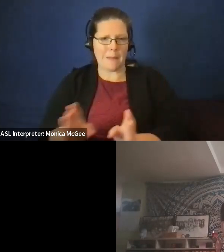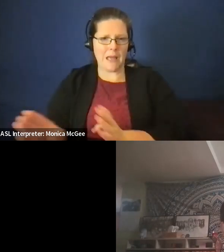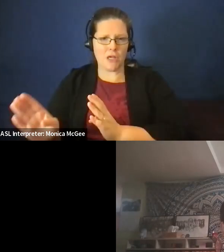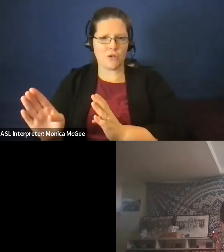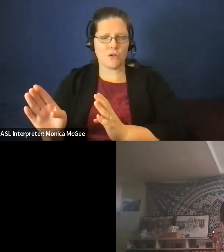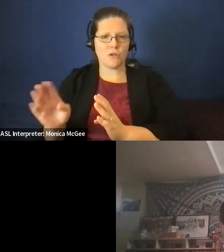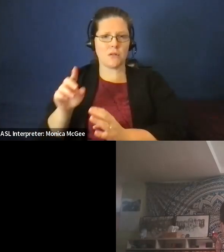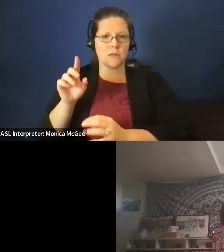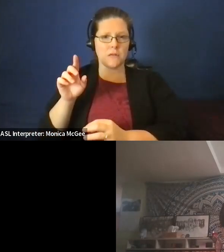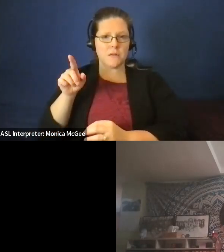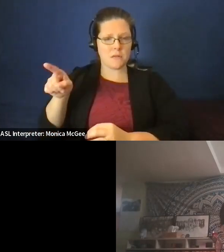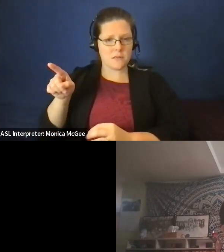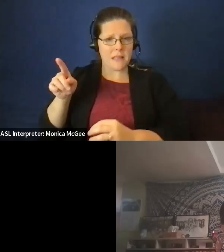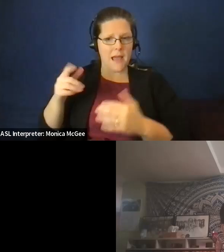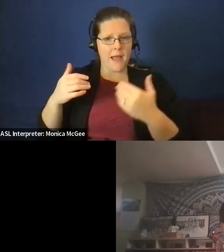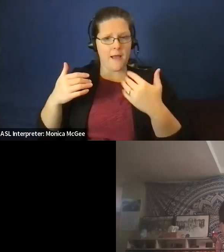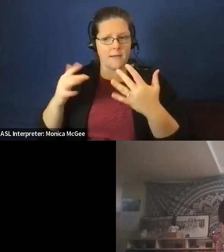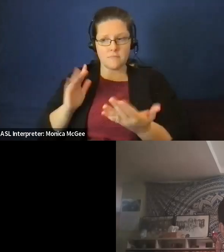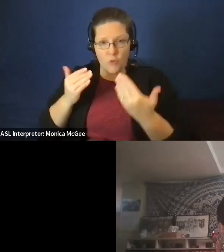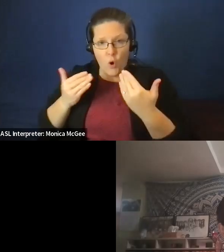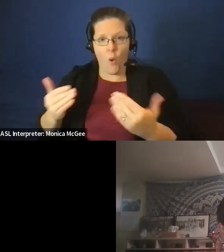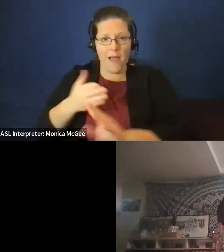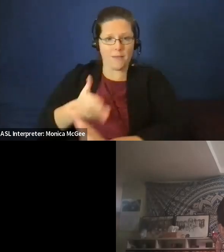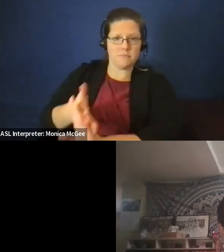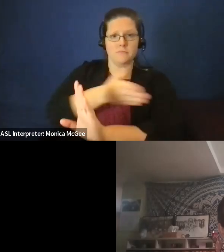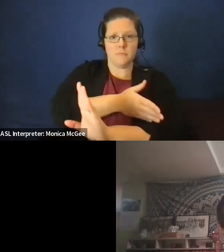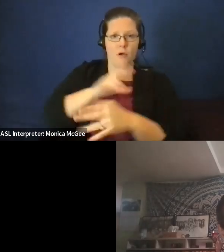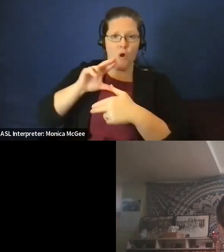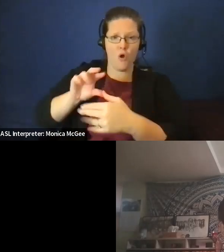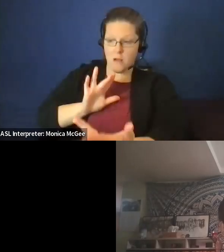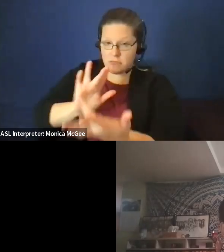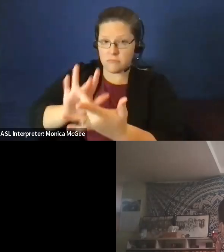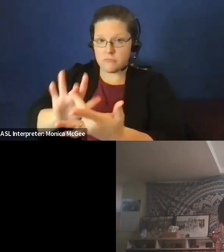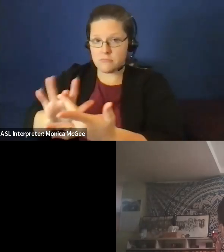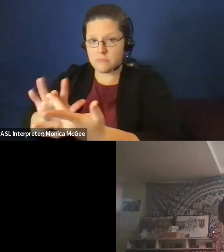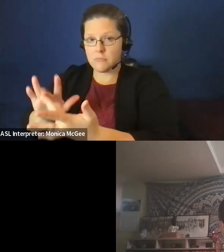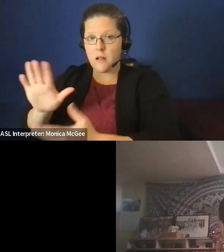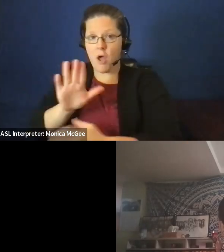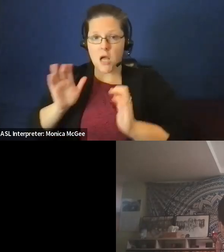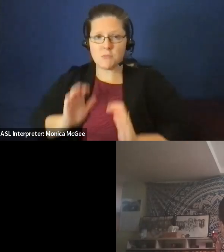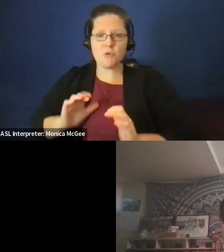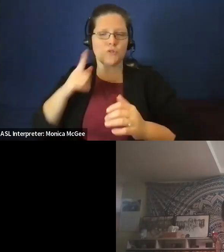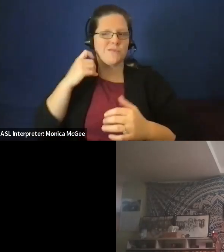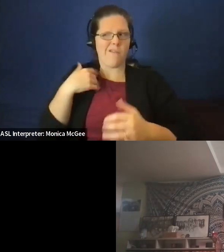independent living and we were joining. How did your centers for independent